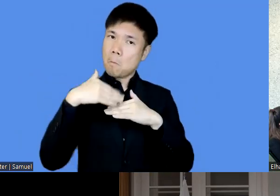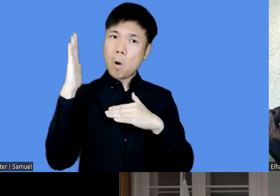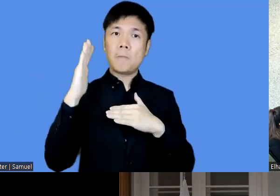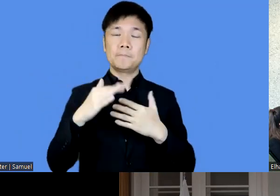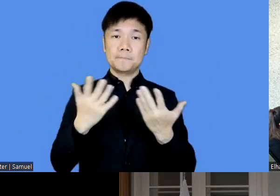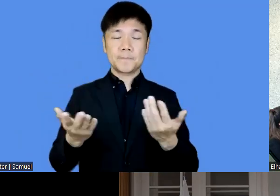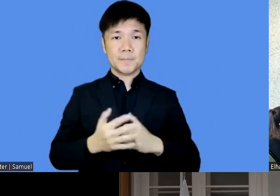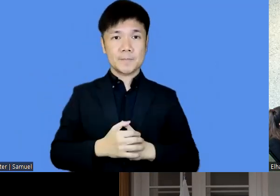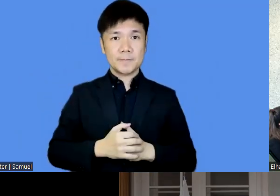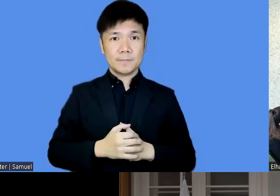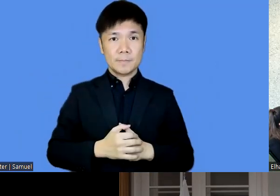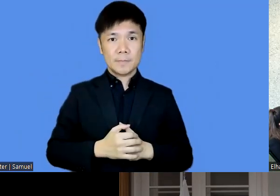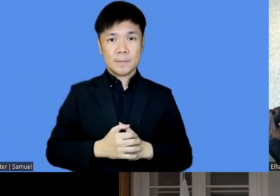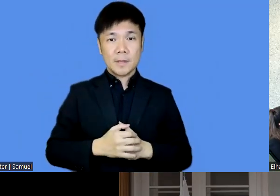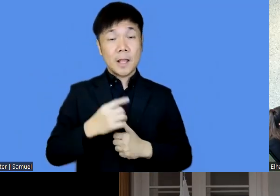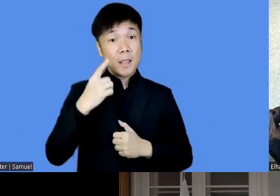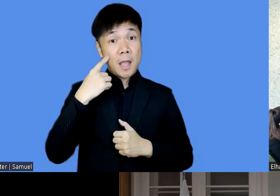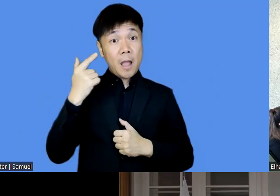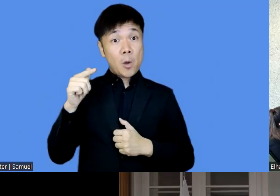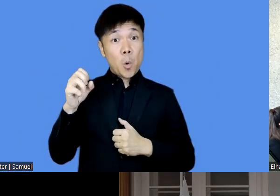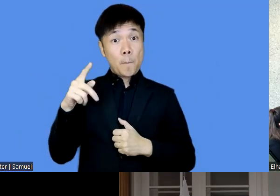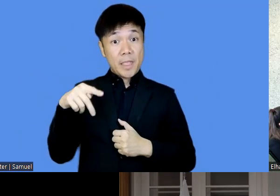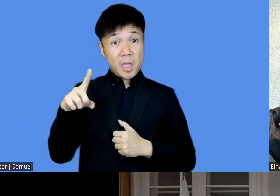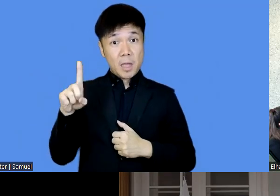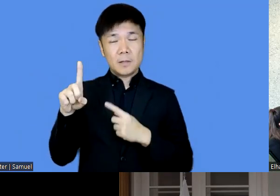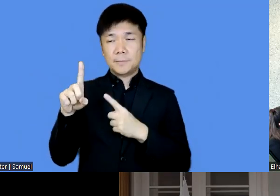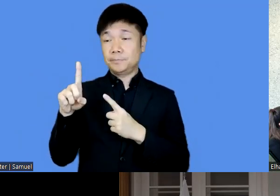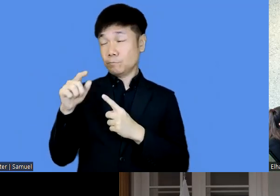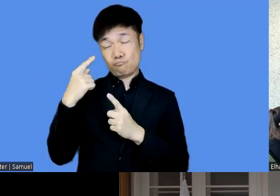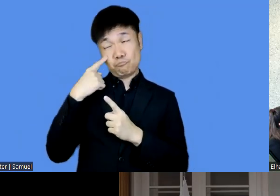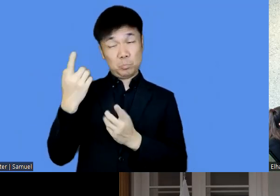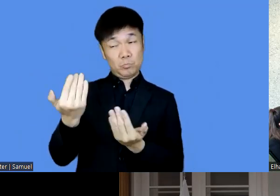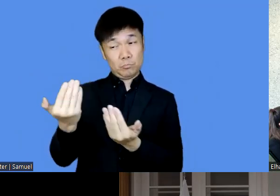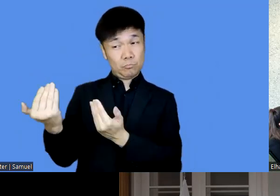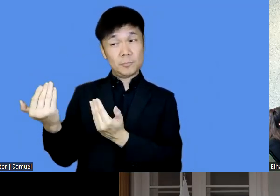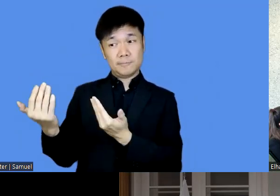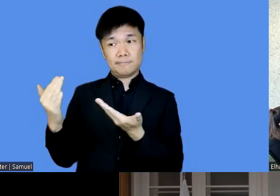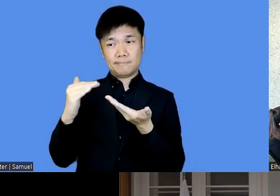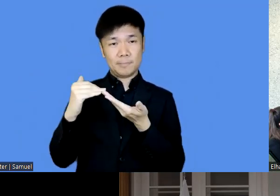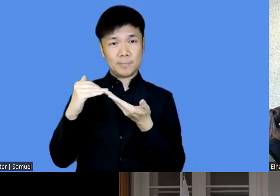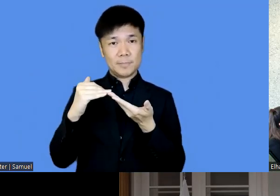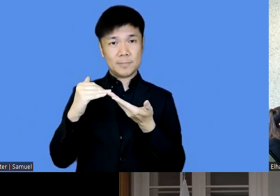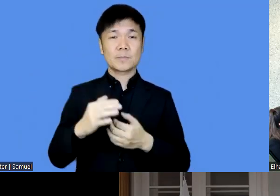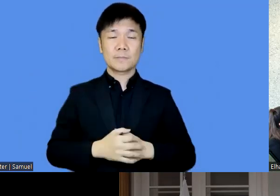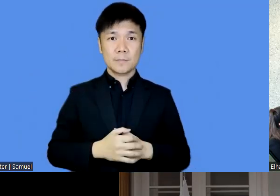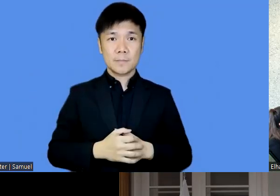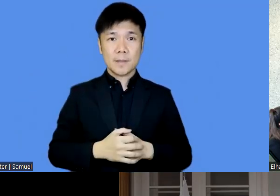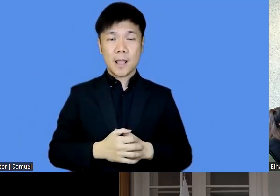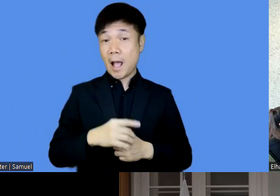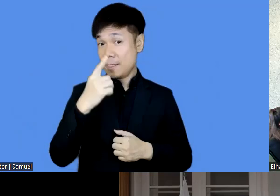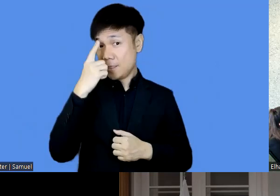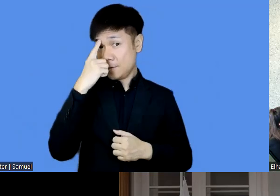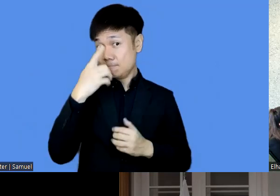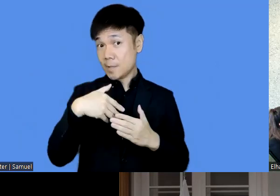to identify the OPDs to bring them together and the hope I guess was really to have the